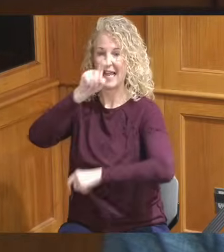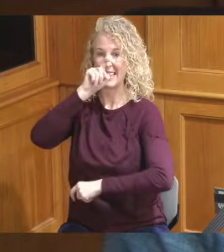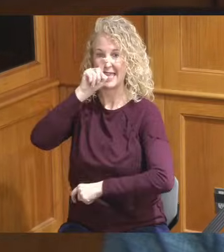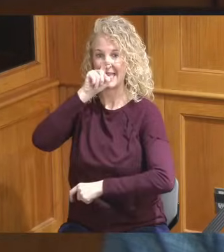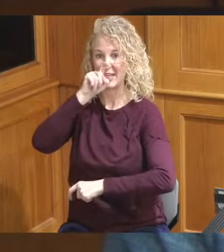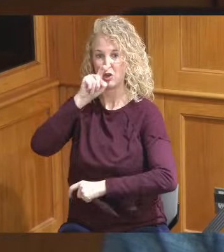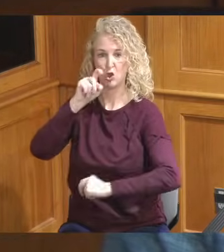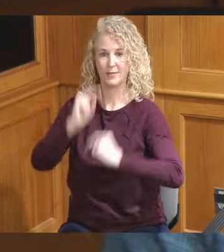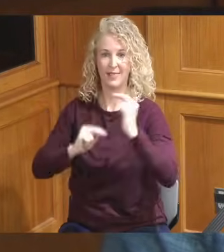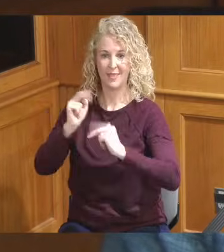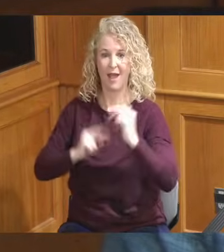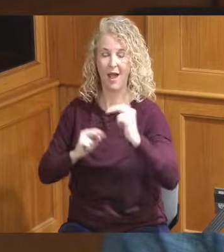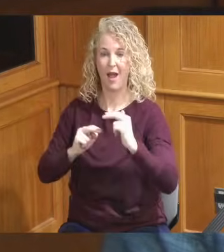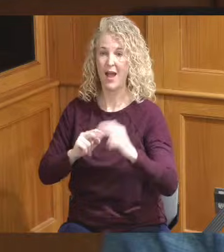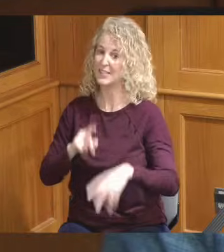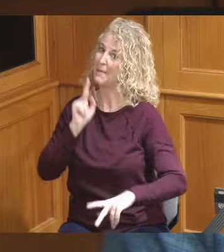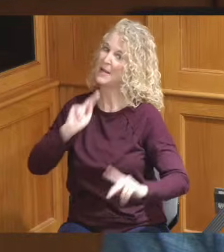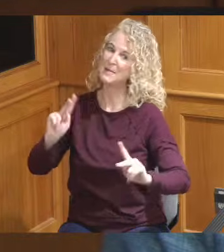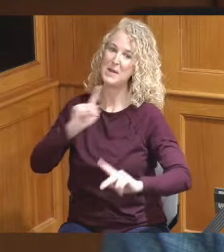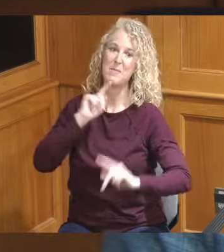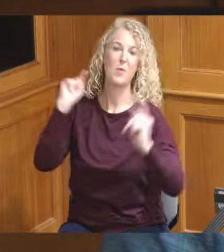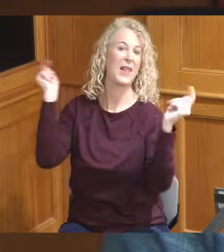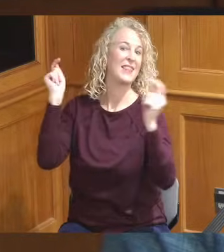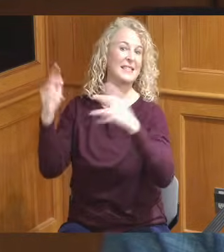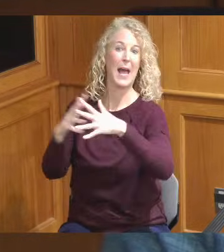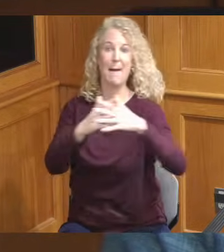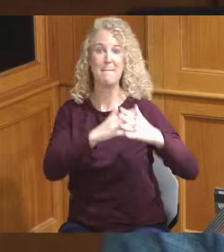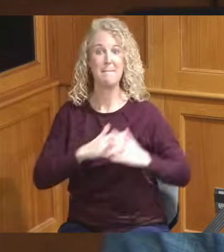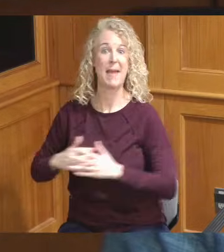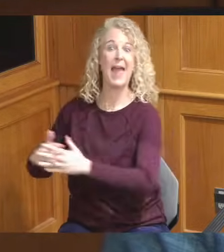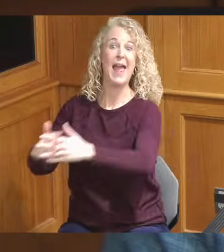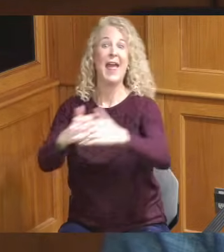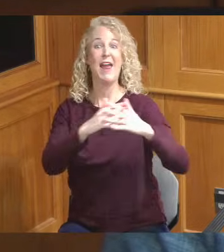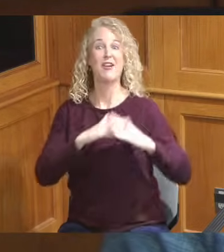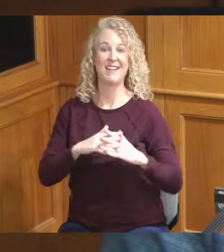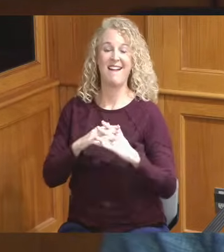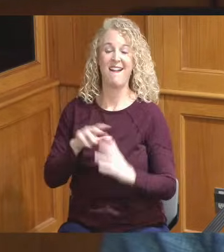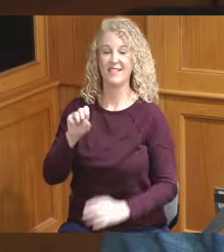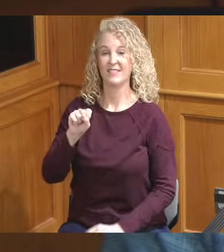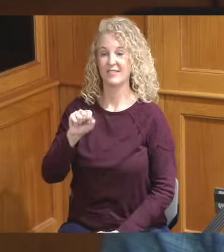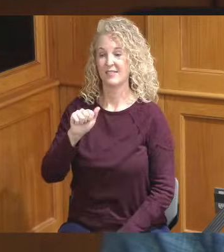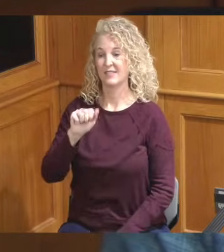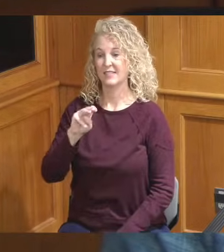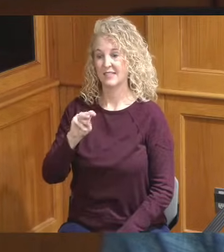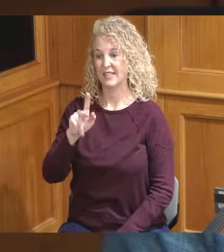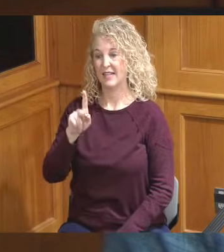It is Americana at its best in Cheviot, Ohio. And so Sam Keller, the Mayor, was there and the